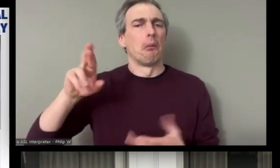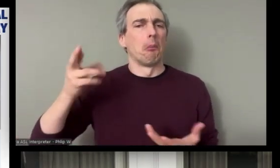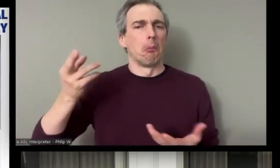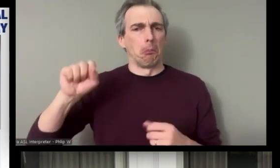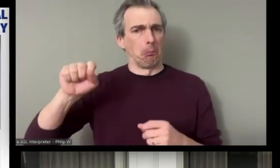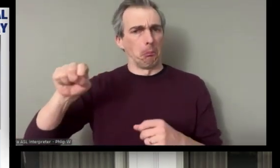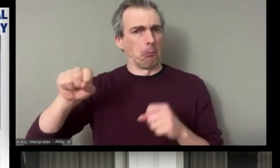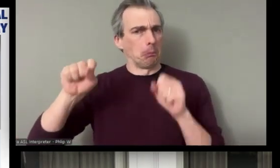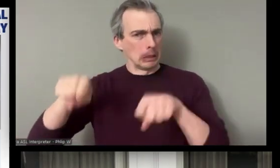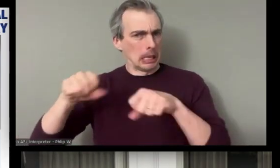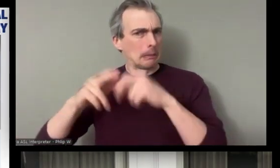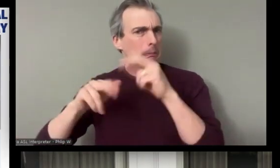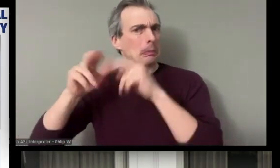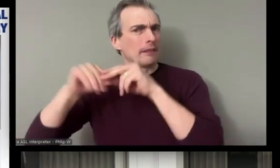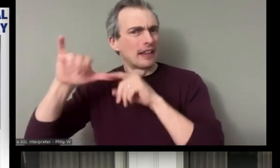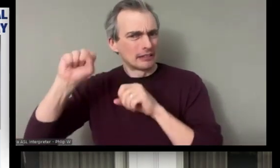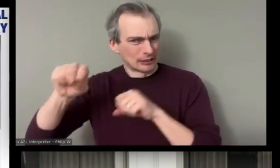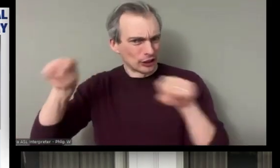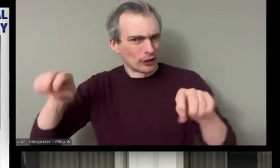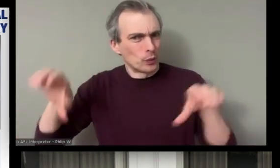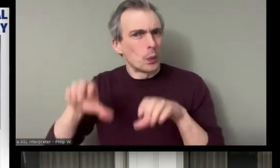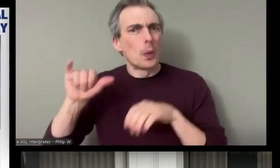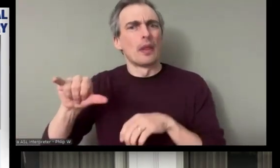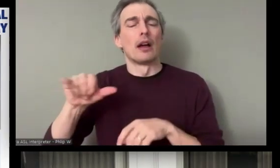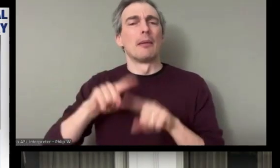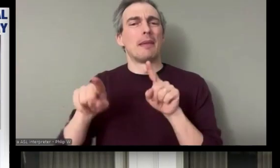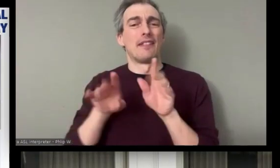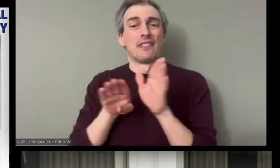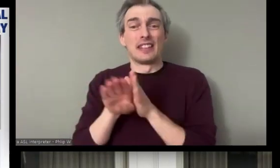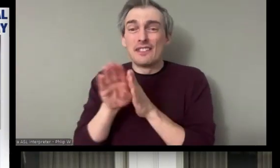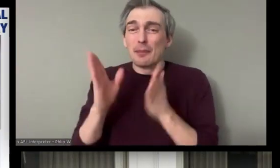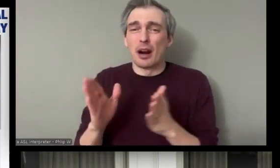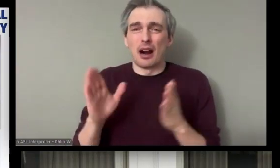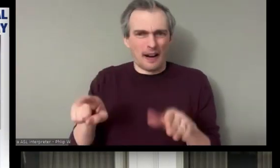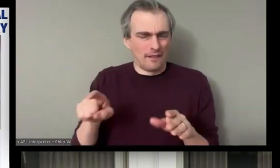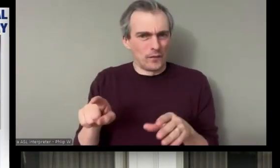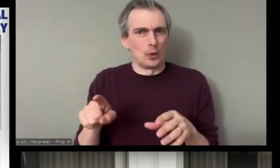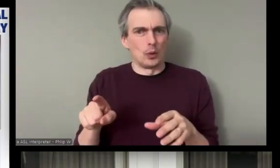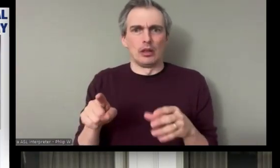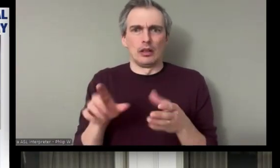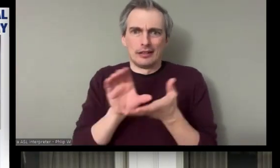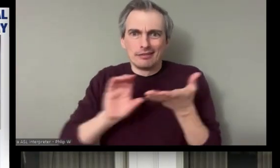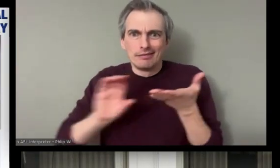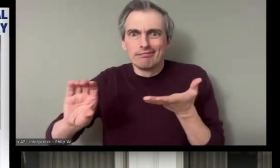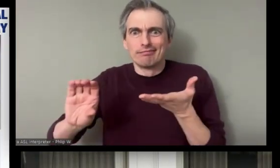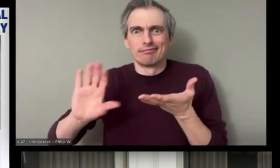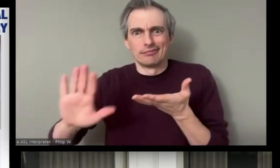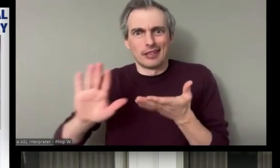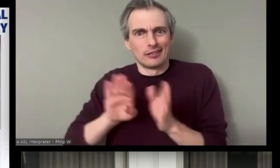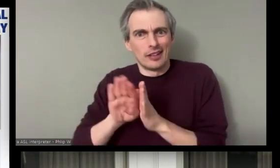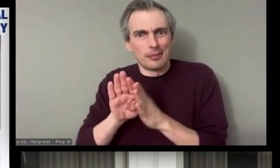But that means the developer has to set aside, like, their developer resources to build those accessibility features.